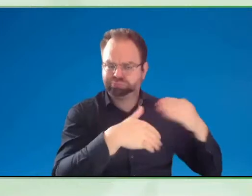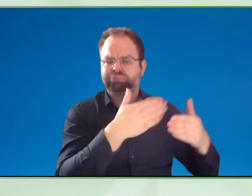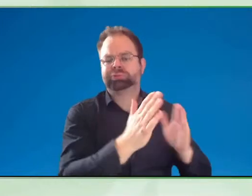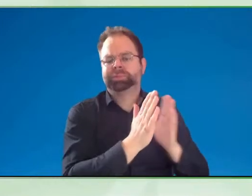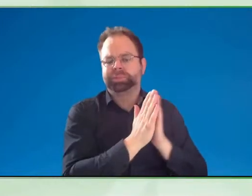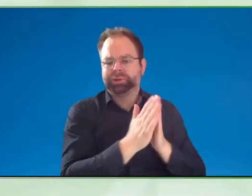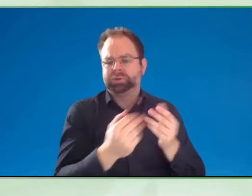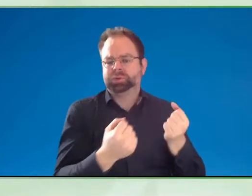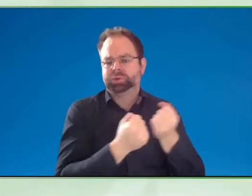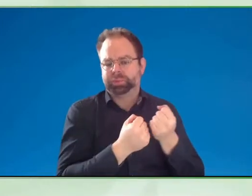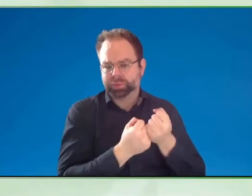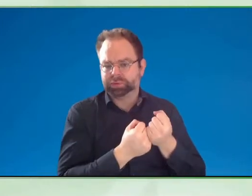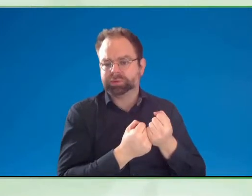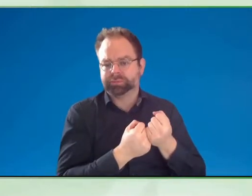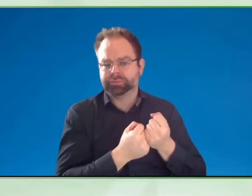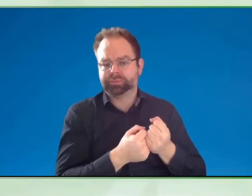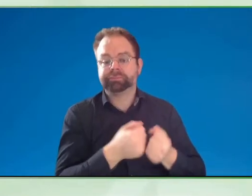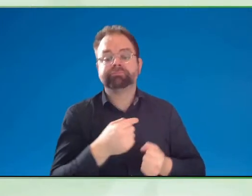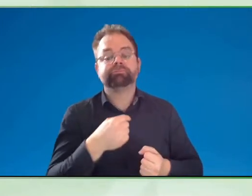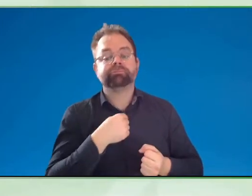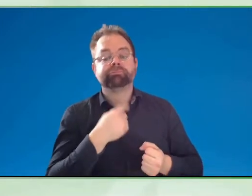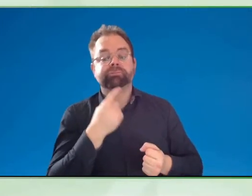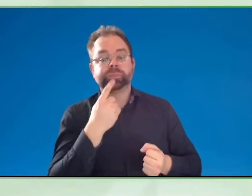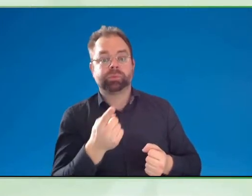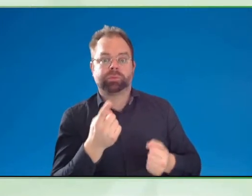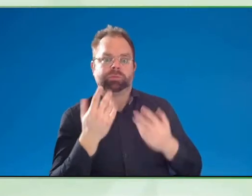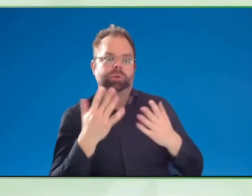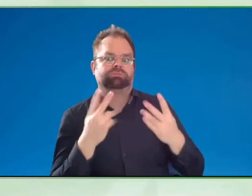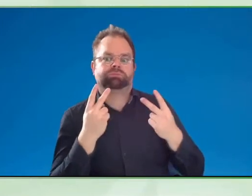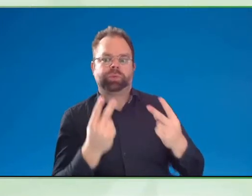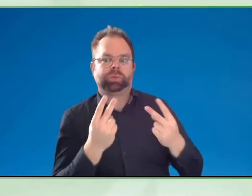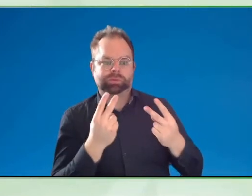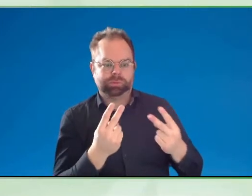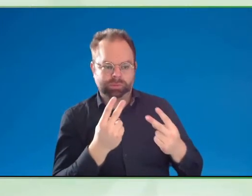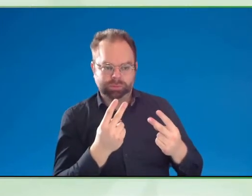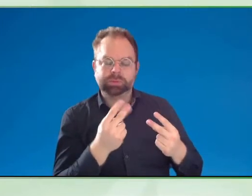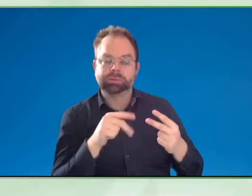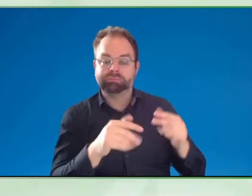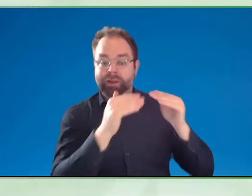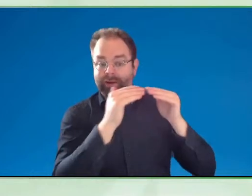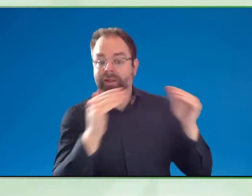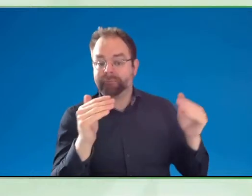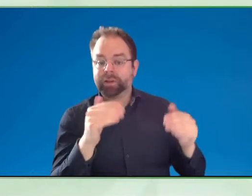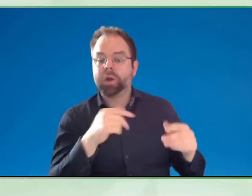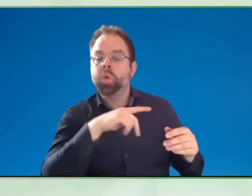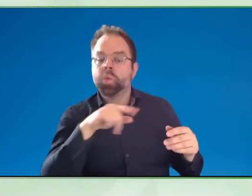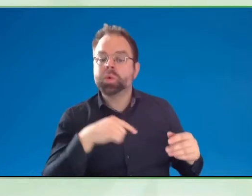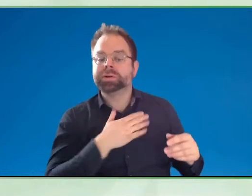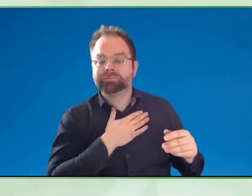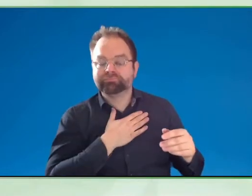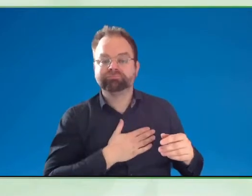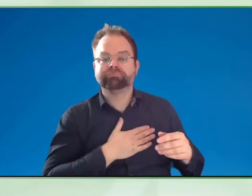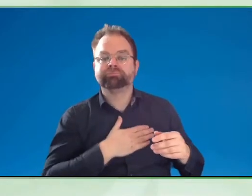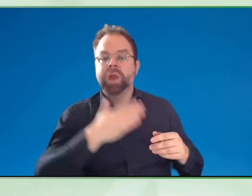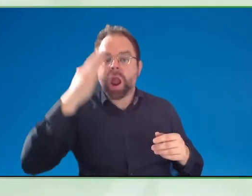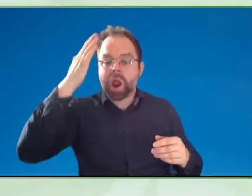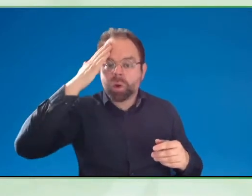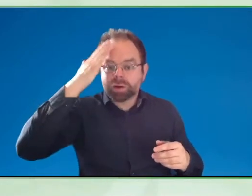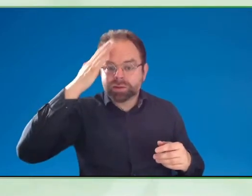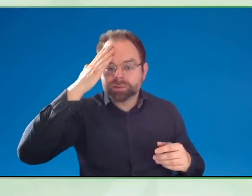and I request to support Iraq in this process. Rastgo Hamasaeed, thank you very much appreciate you coming here it is